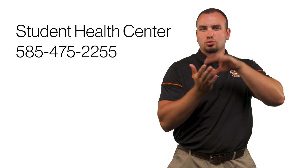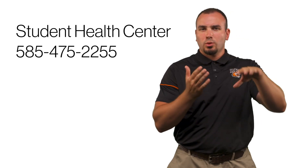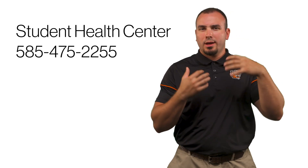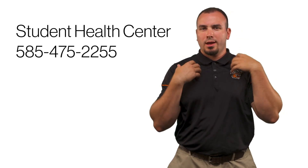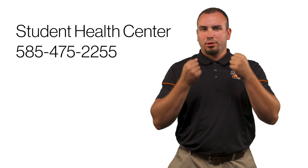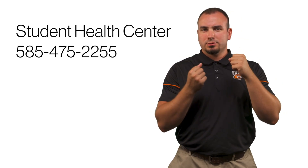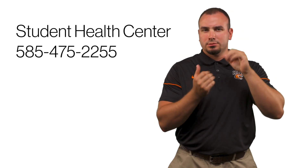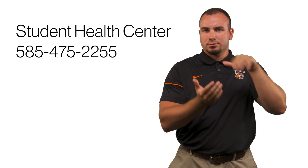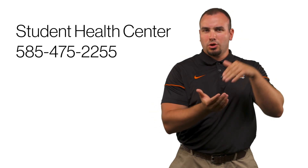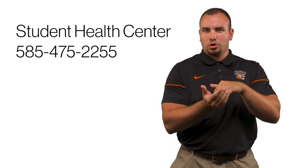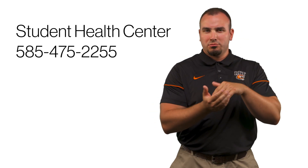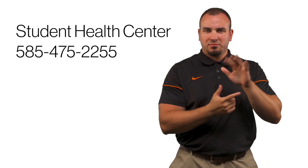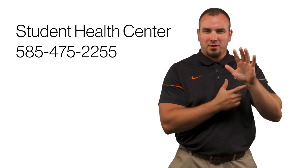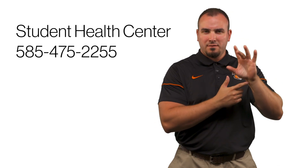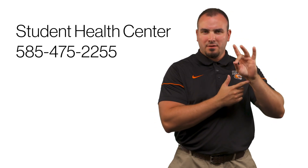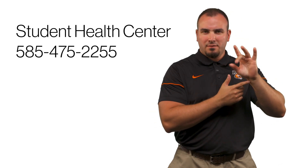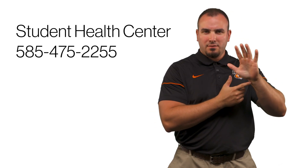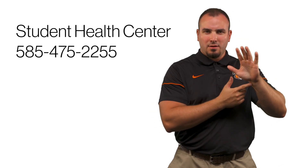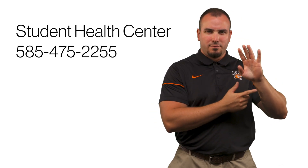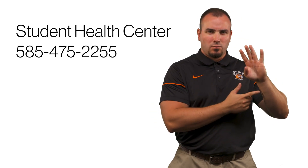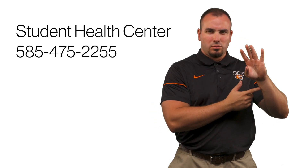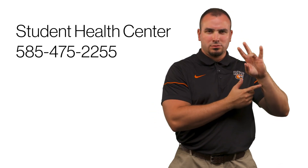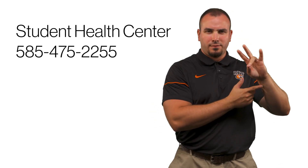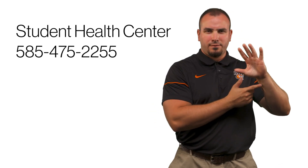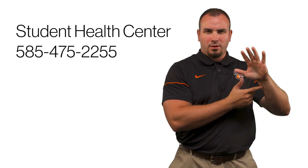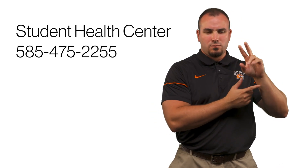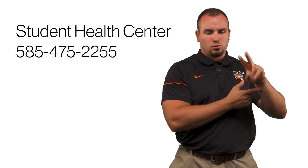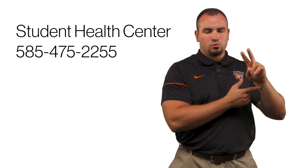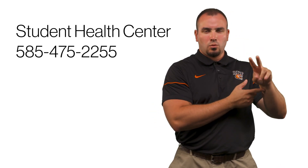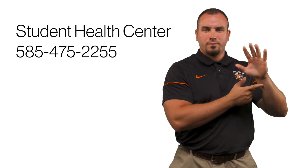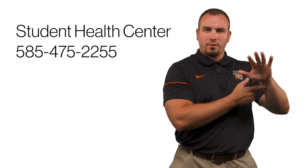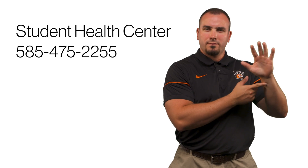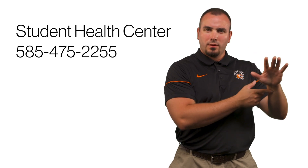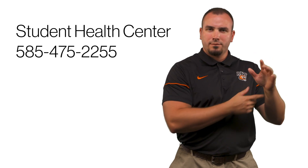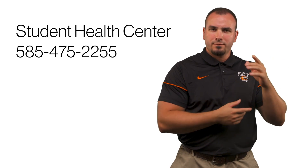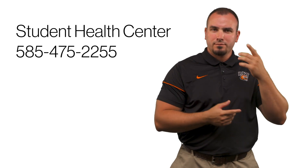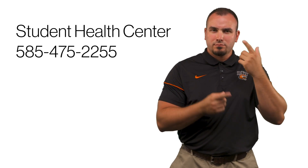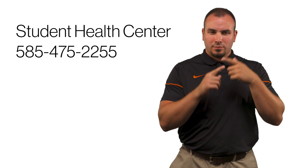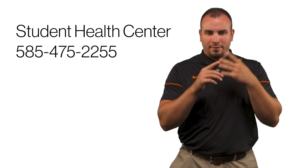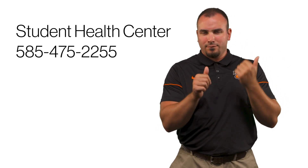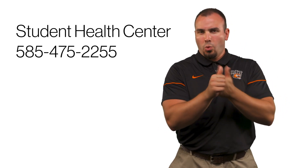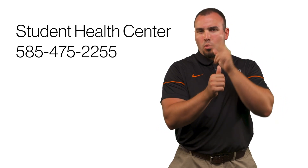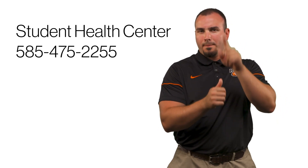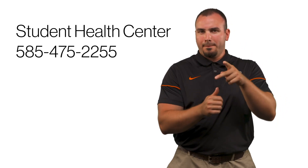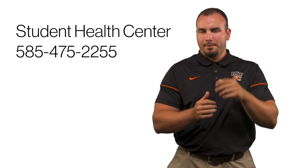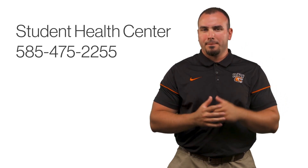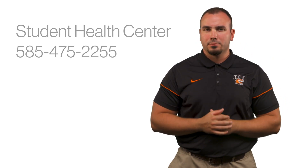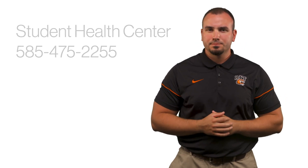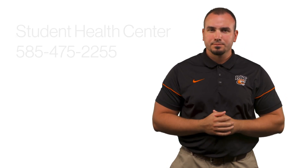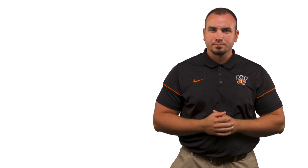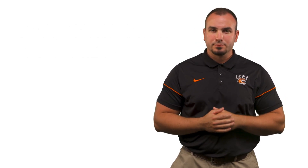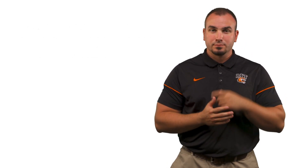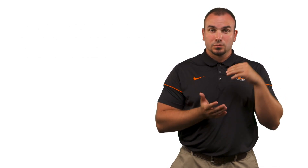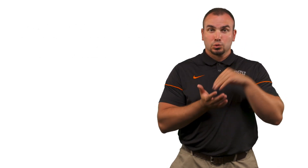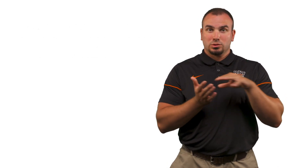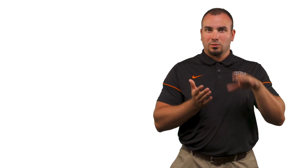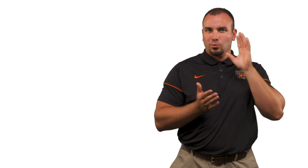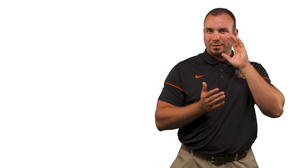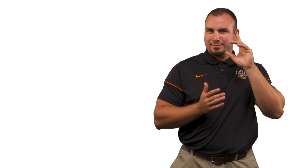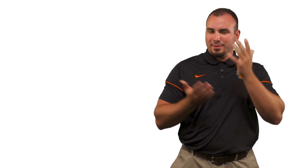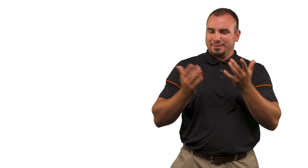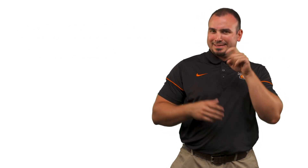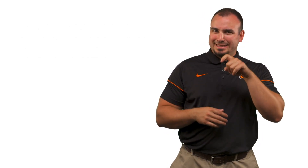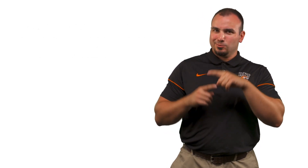to stay home and contact the Student Health Center at 585-475-2255 for follow up.